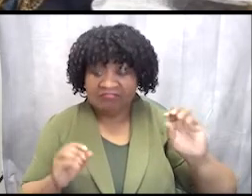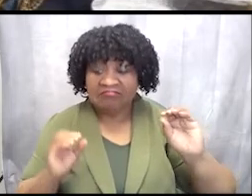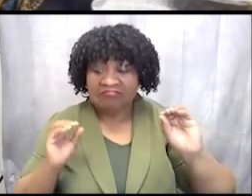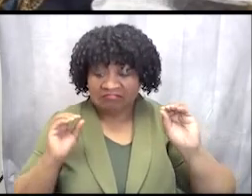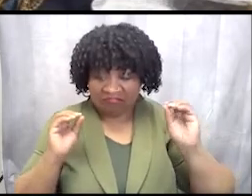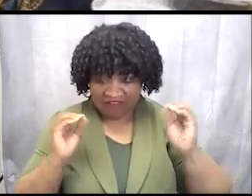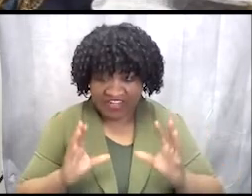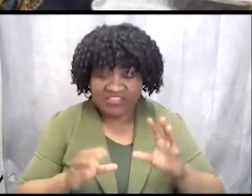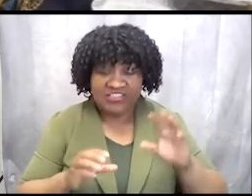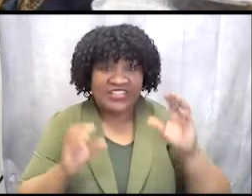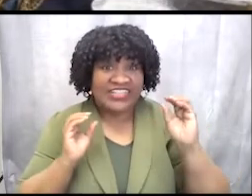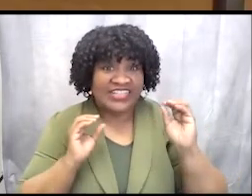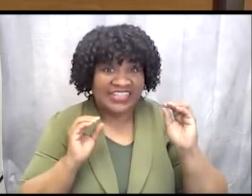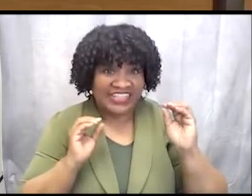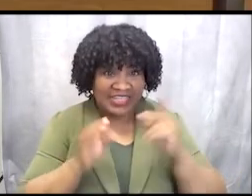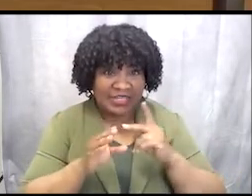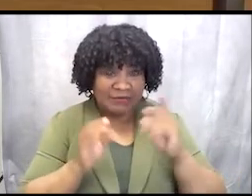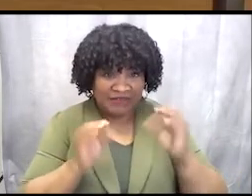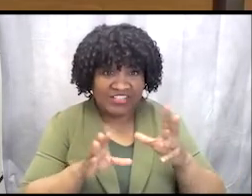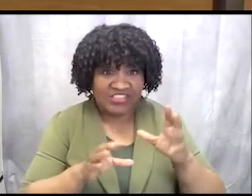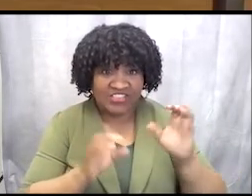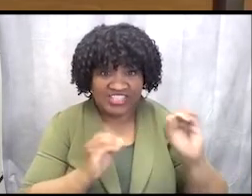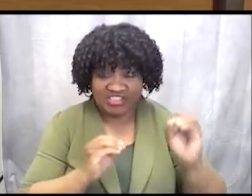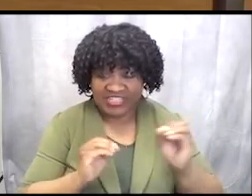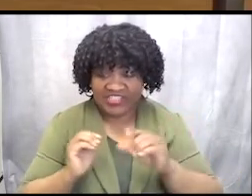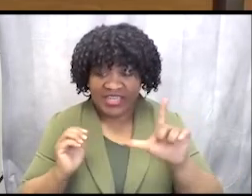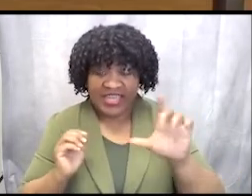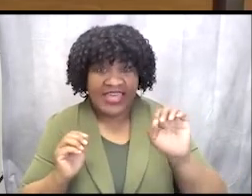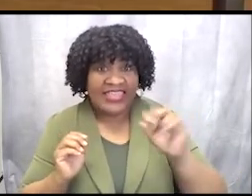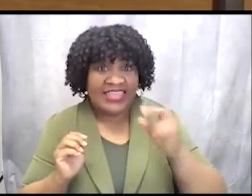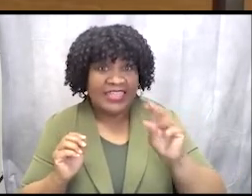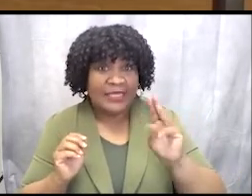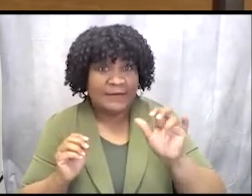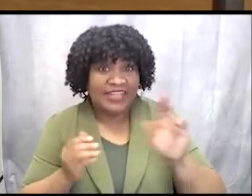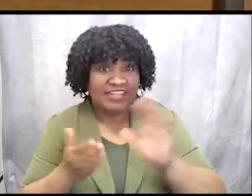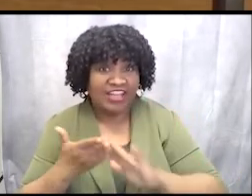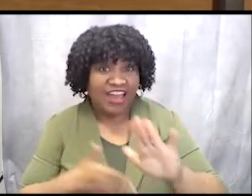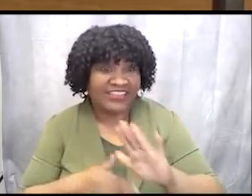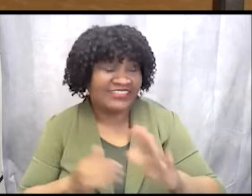at Lehman College. Thank you all so much for being here and for the wonderful conversation.